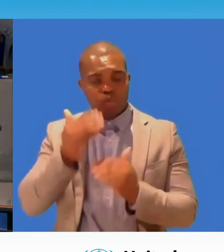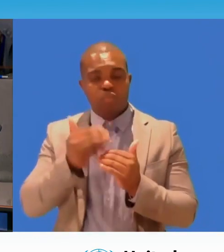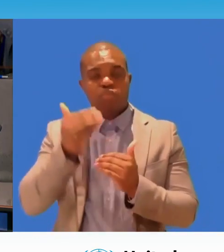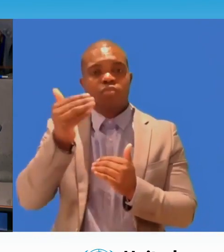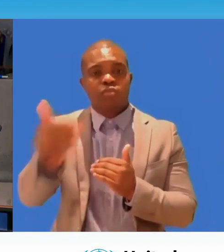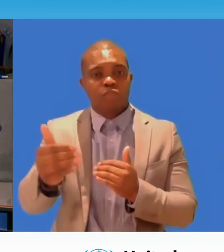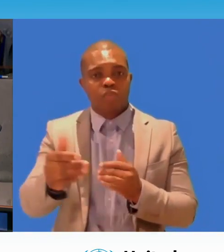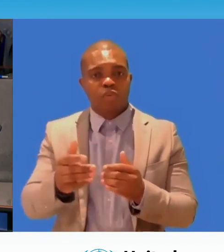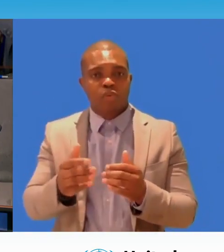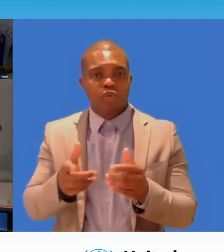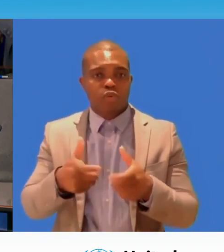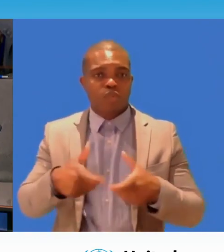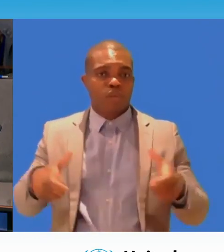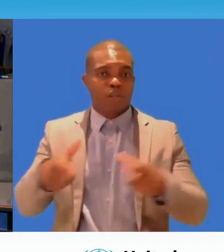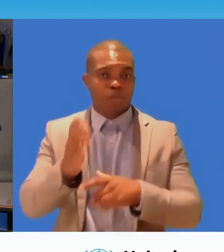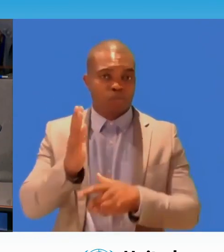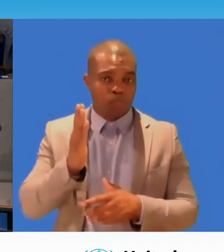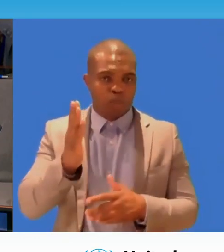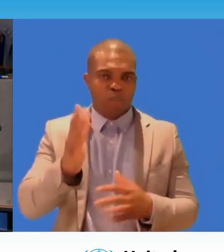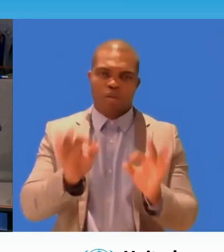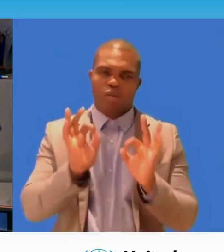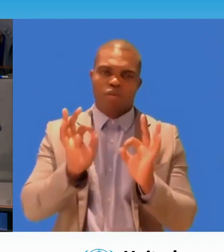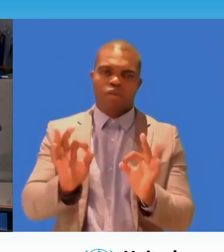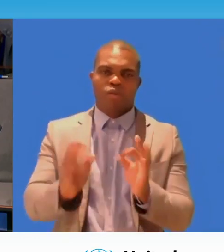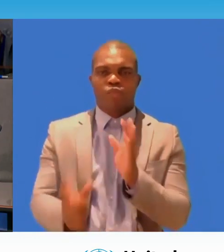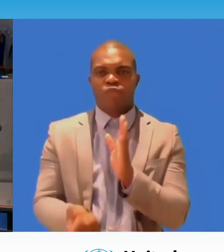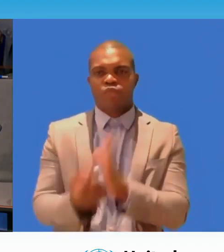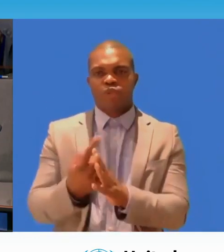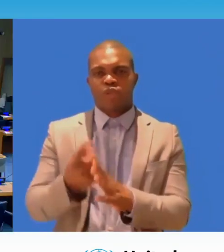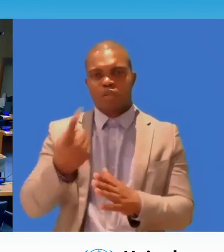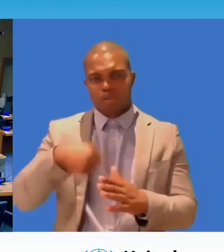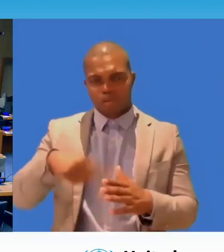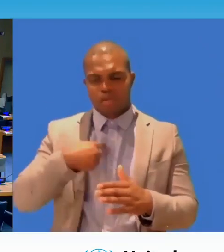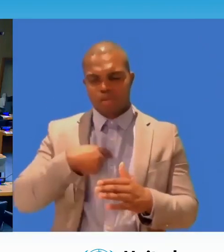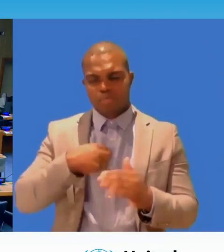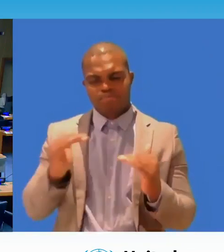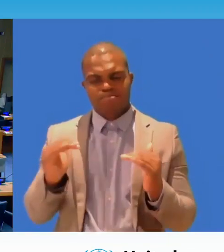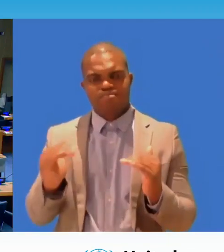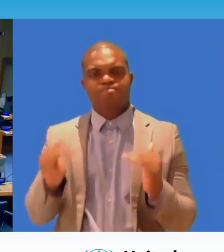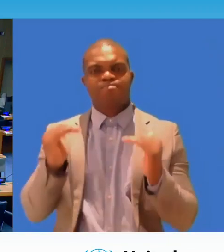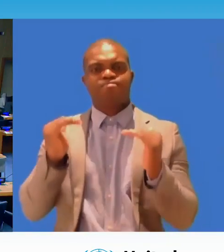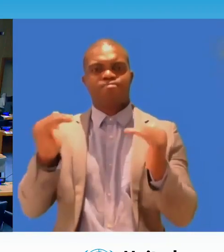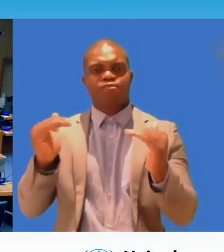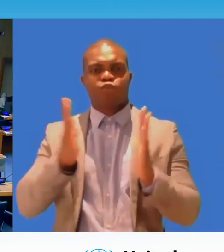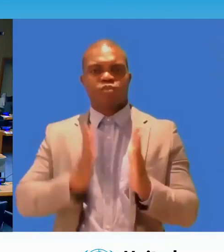human rights for all persons with disabilities and the achievement of the SG agenda I thank